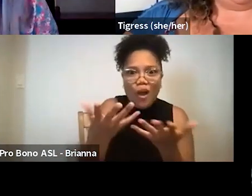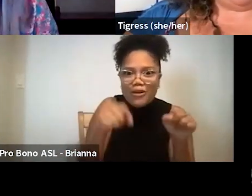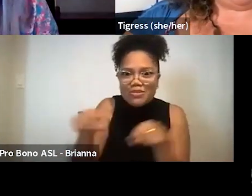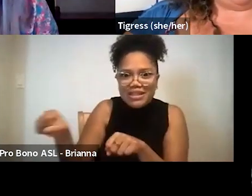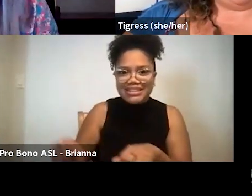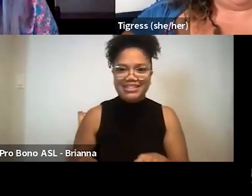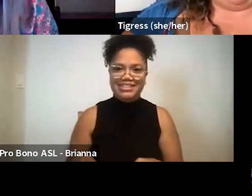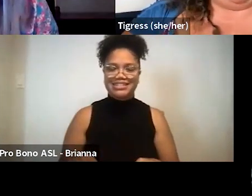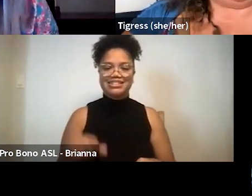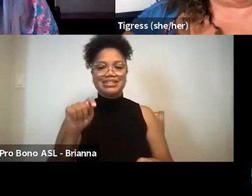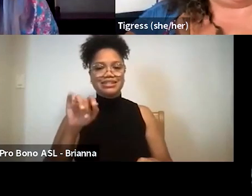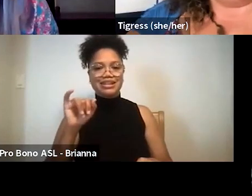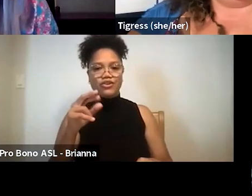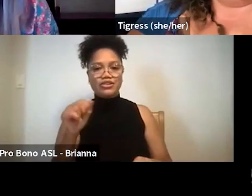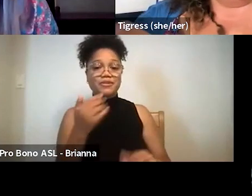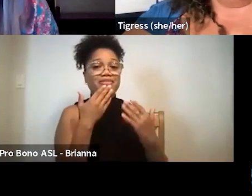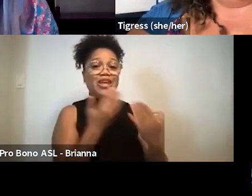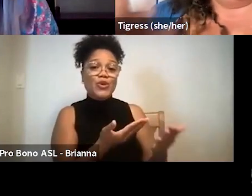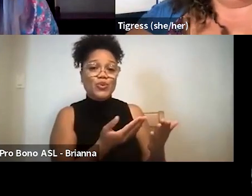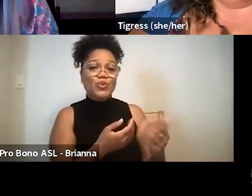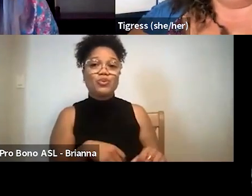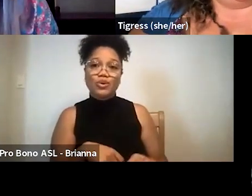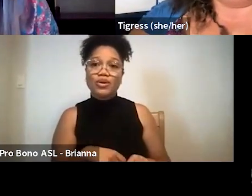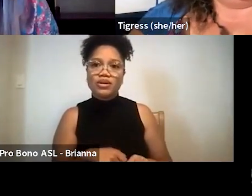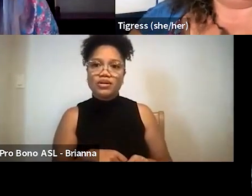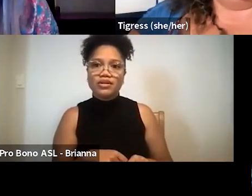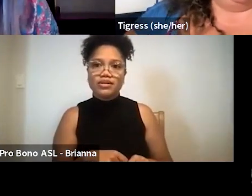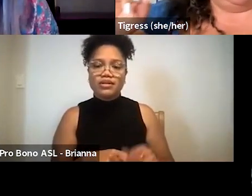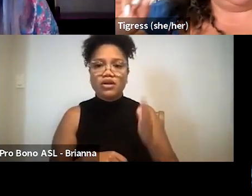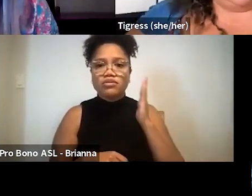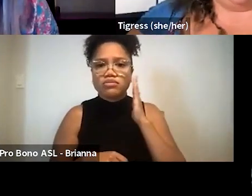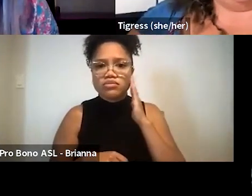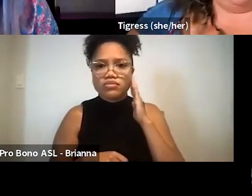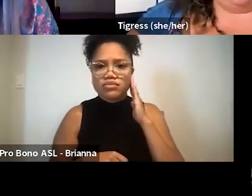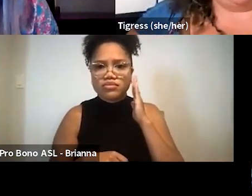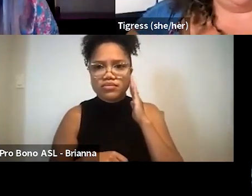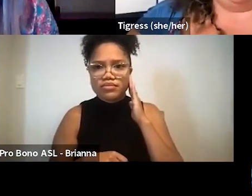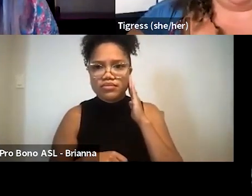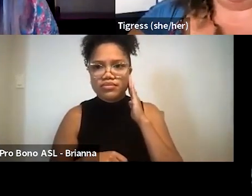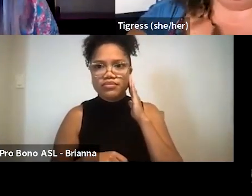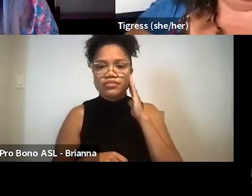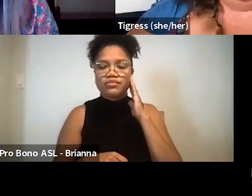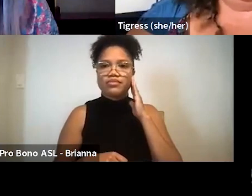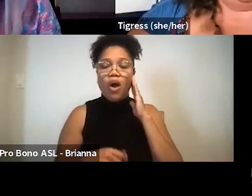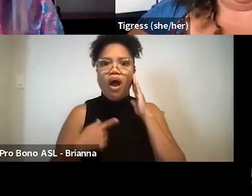Thanks, Brandi. Oops, I'm a mutant myself. I'm